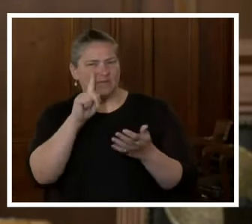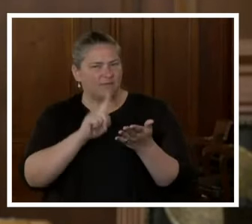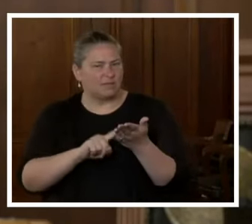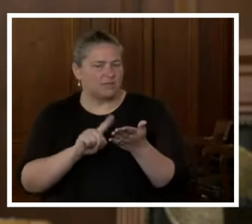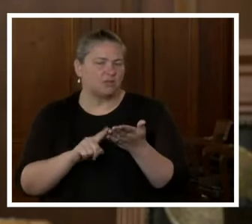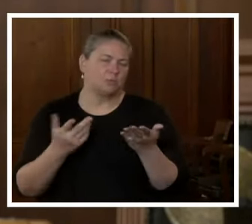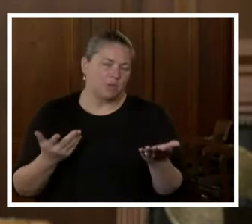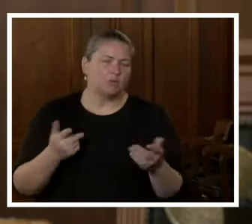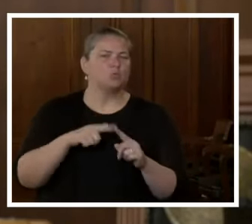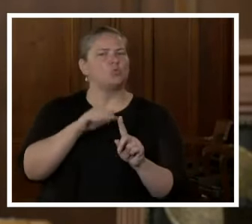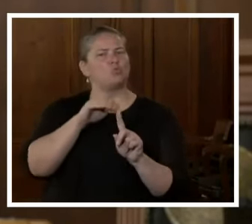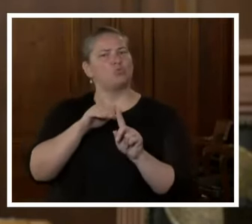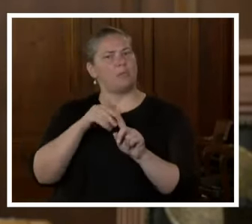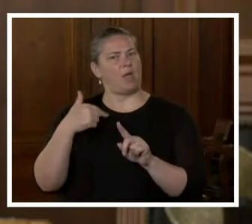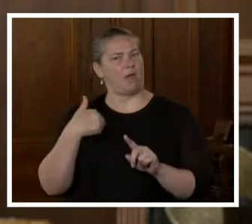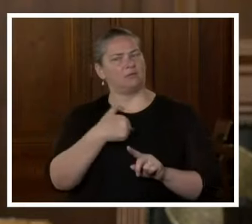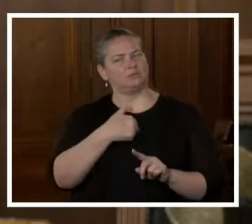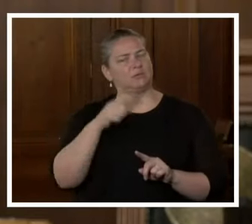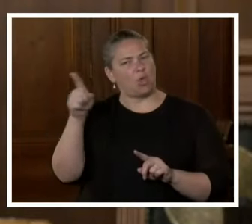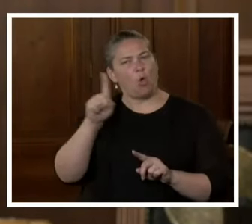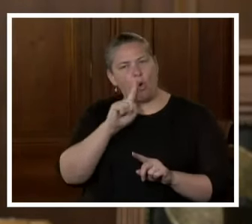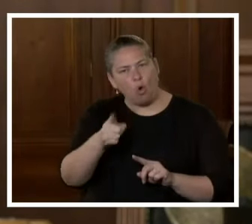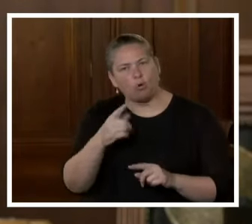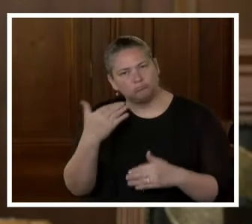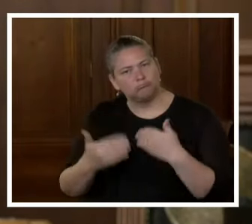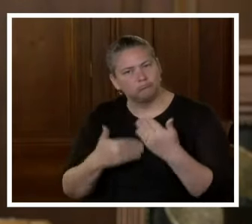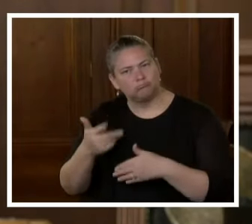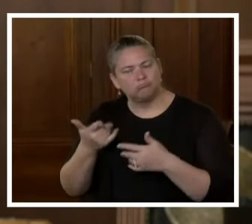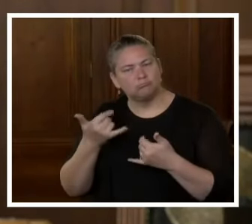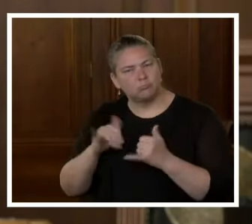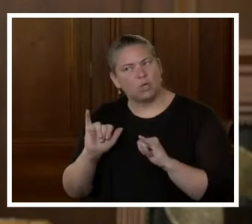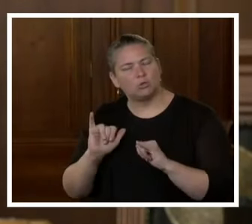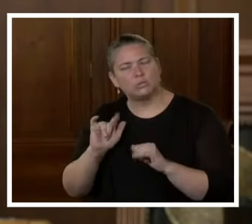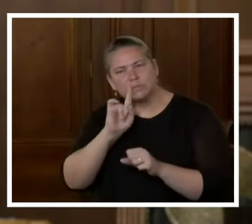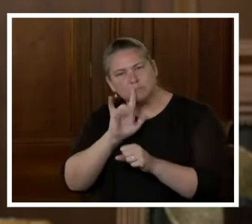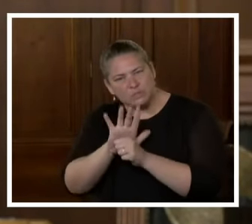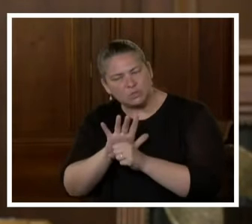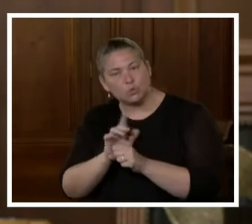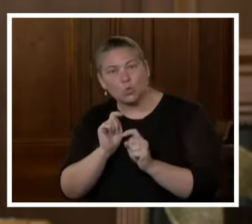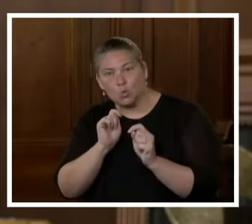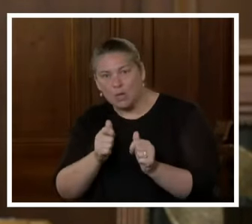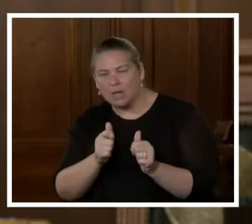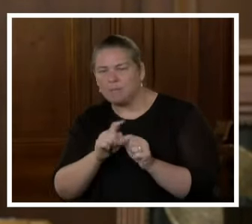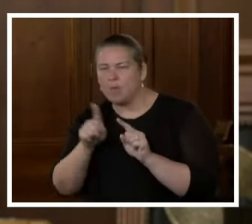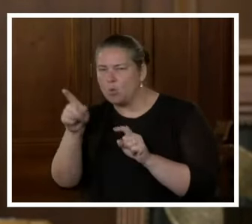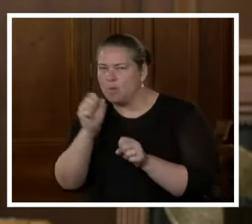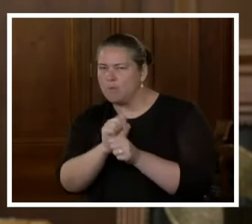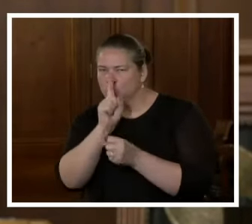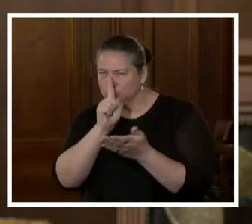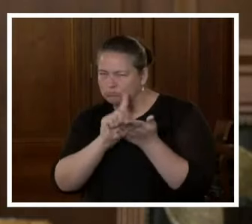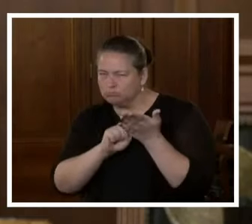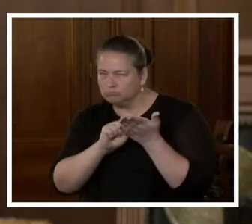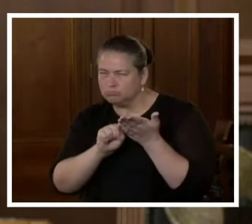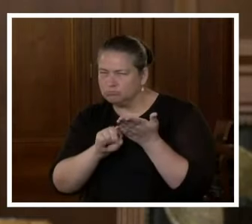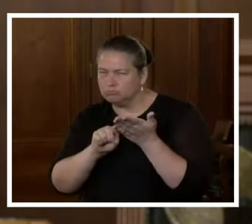EXPECT AS THIS INVESTIGATION CONTINUES TO PRODUCE RESULTS.